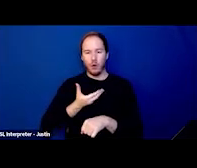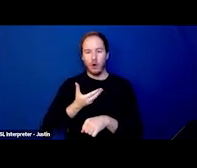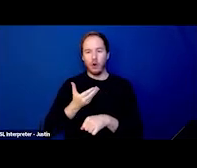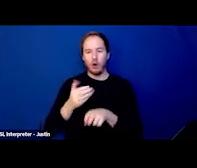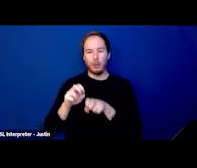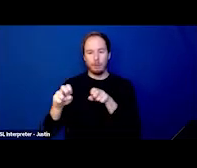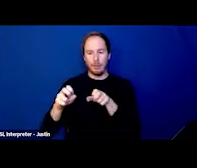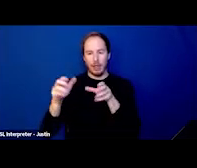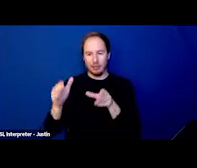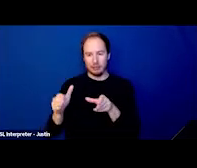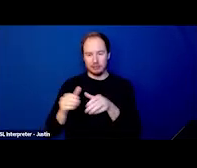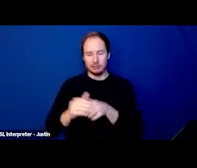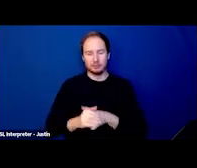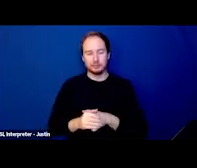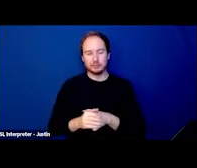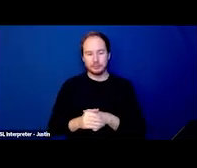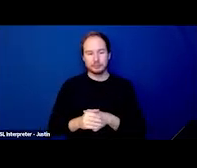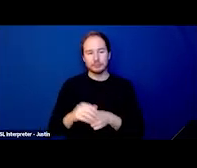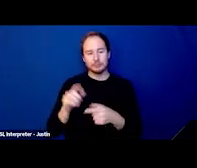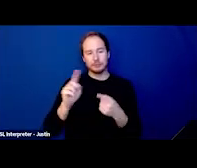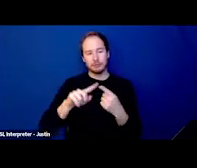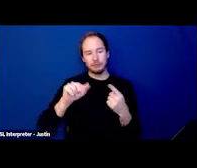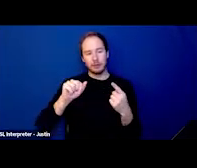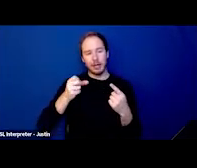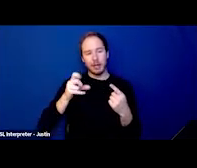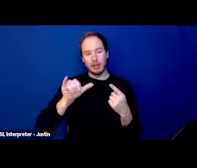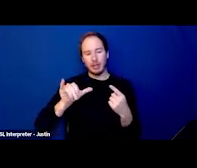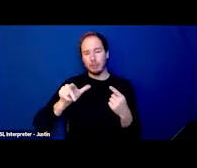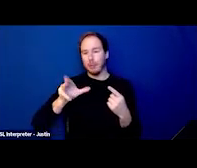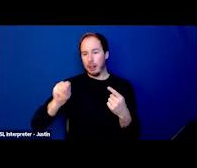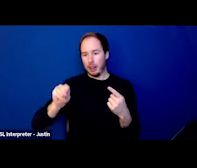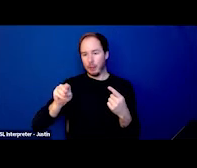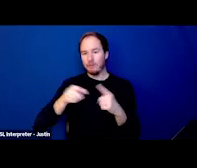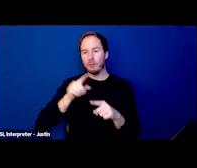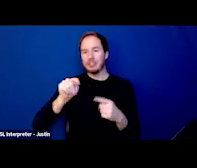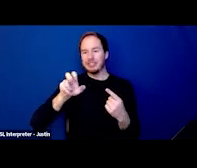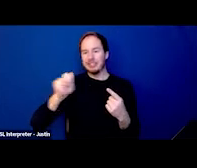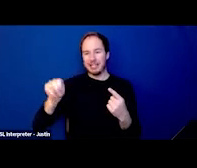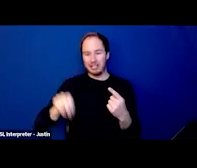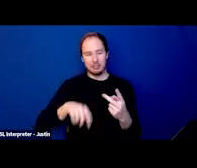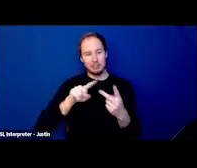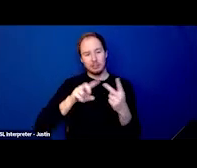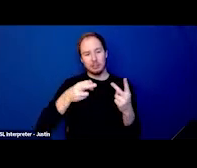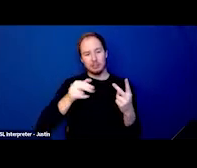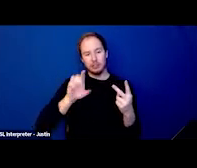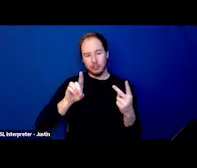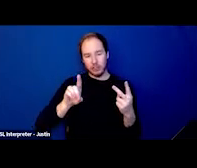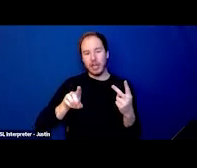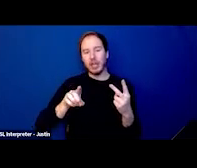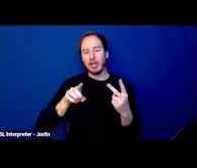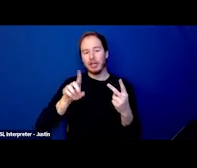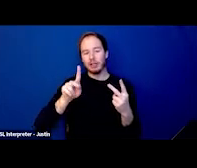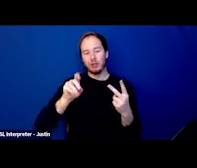We have Ashley Blum from Nashville, Tennessee. We have Chad Koyanagi from Oahu, Hawaii,